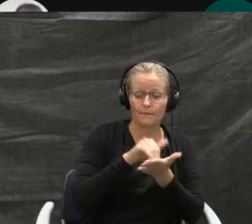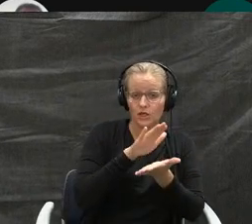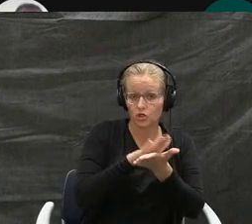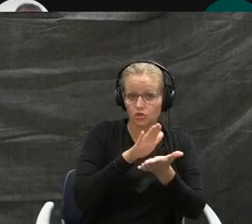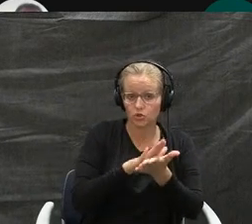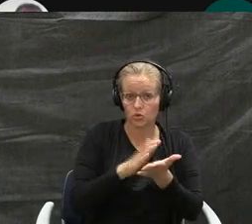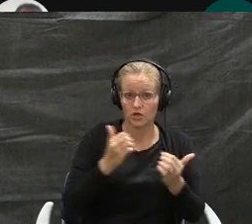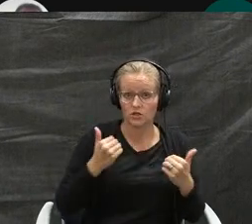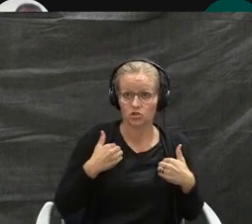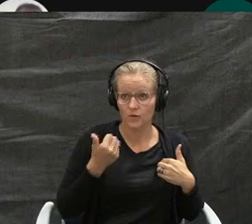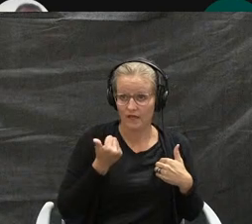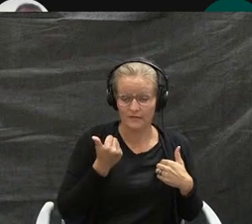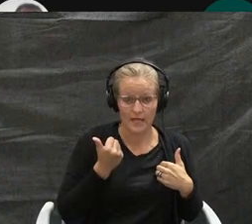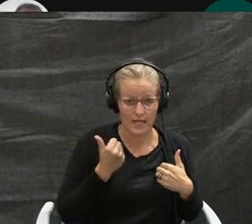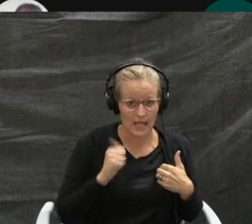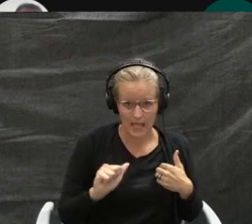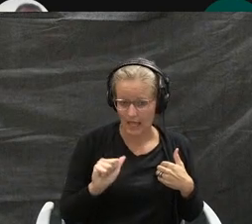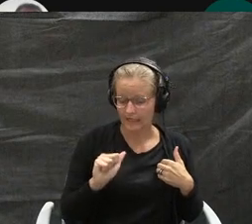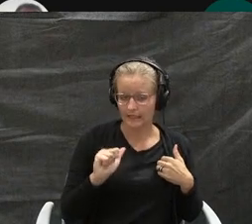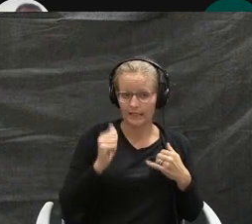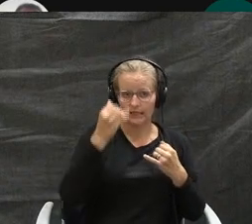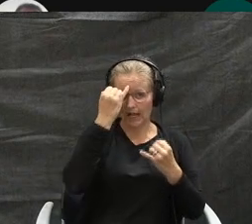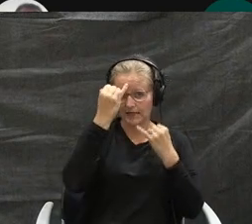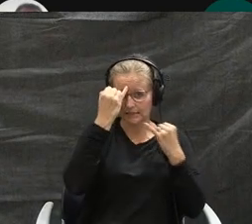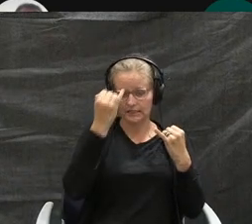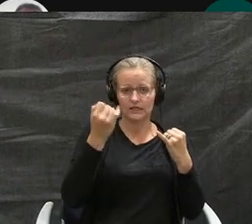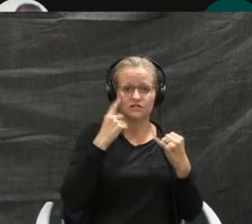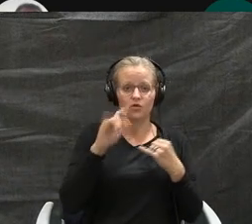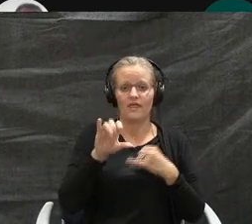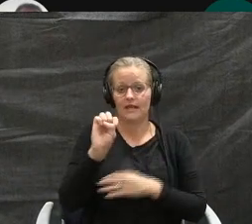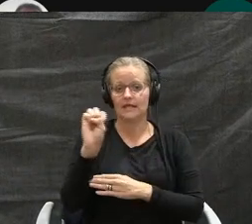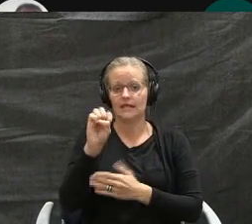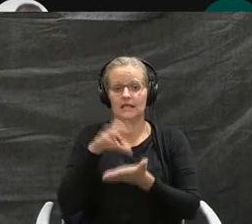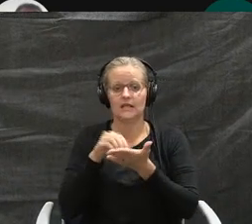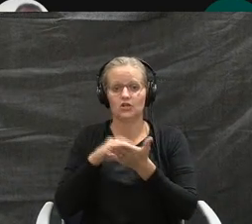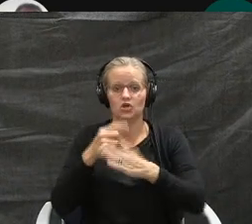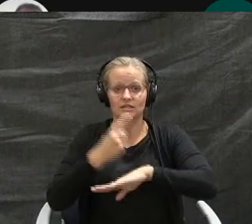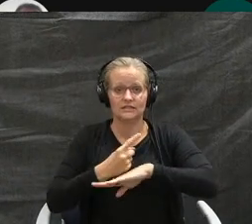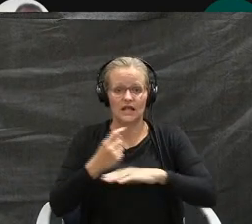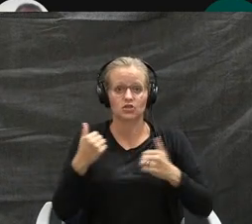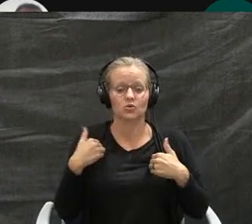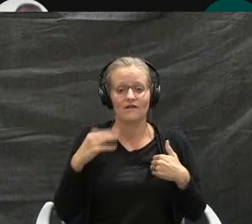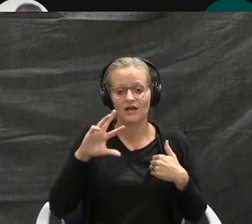any thought to potentially using that one E learning day in September to get the six graders in a little bit more? That's